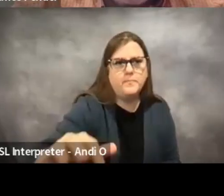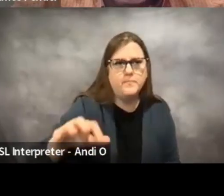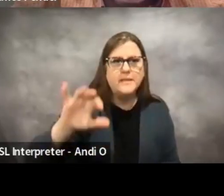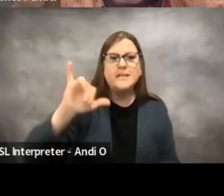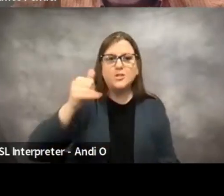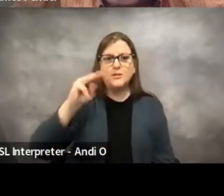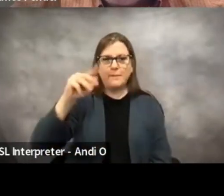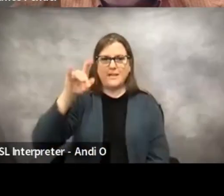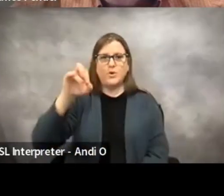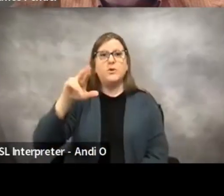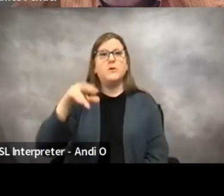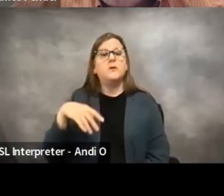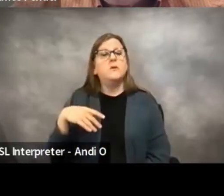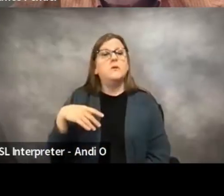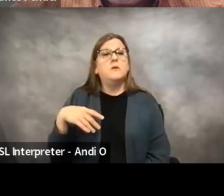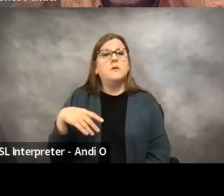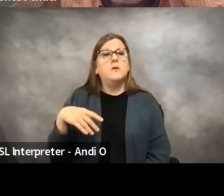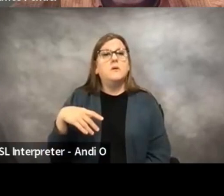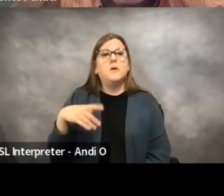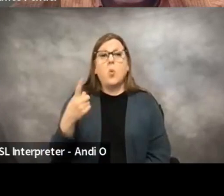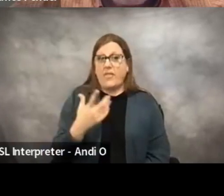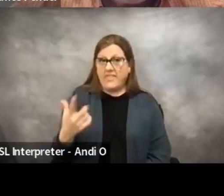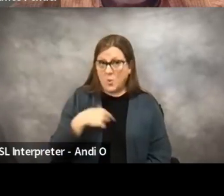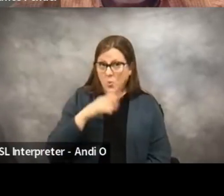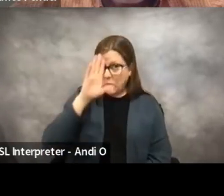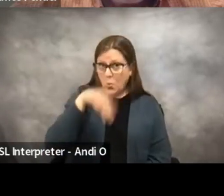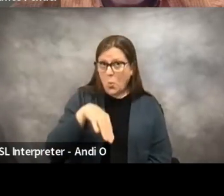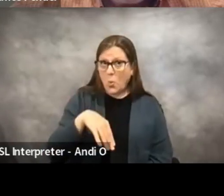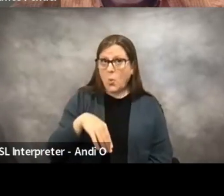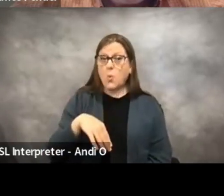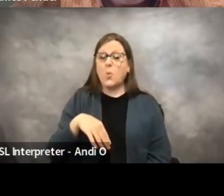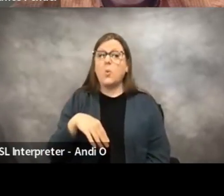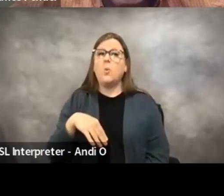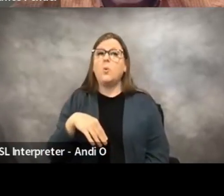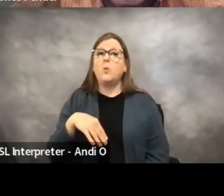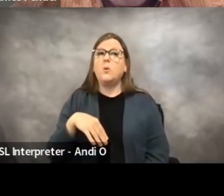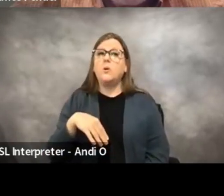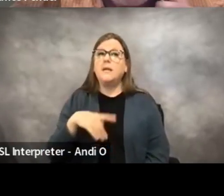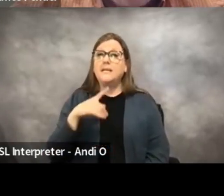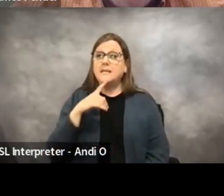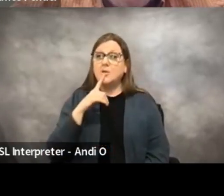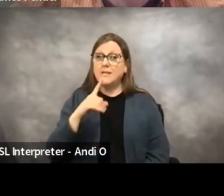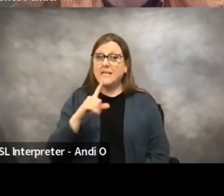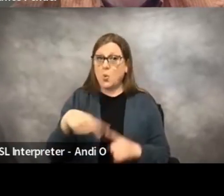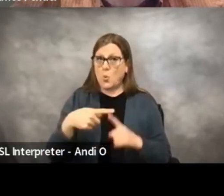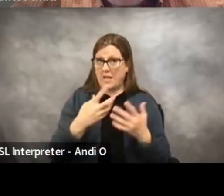know is that it's safe to assume that, you know, when you're screening that there may be a